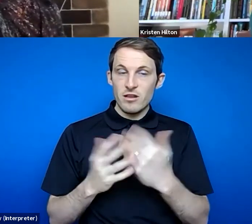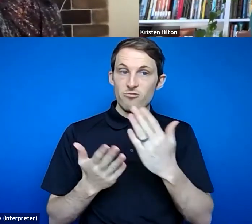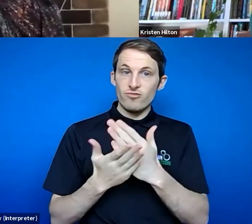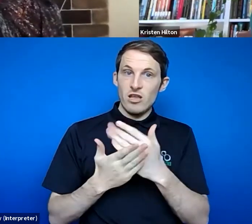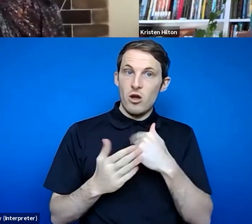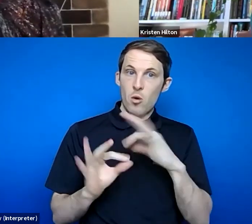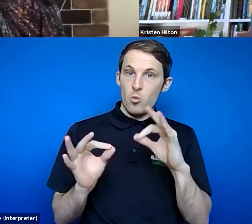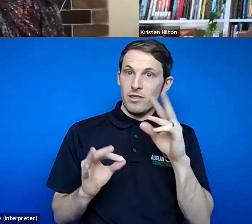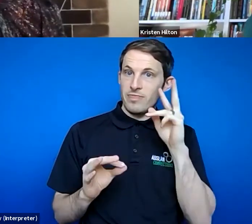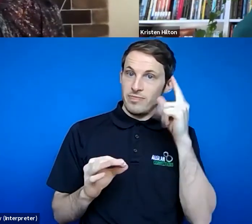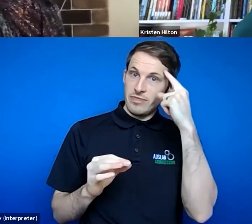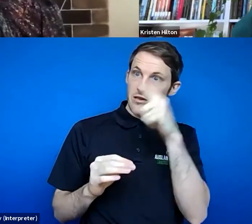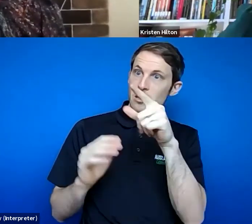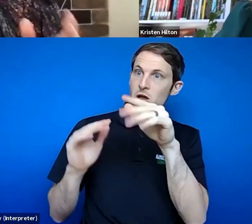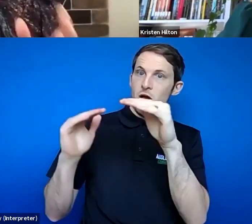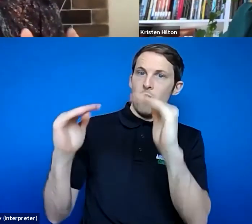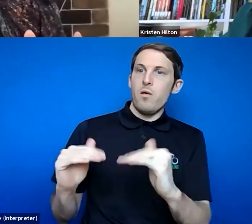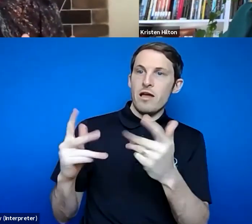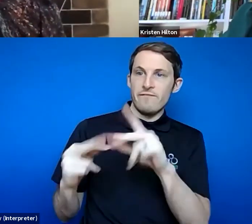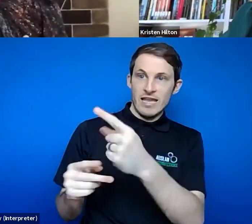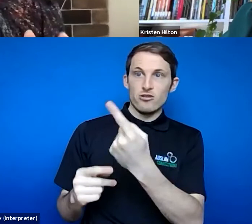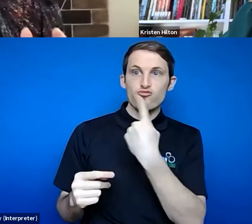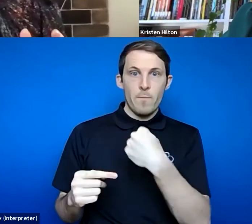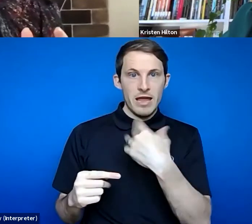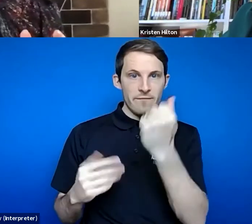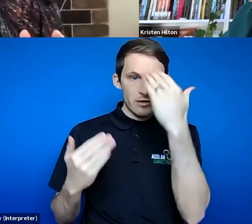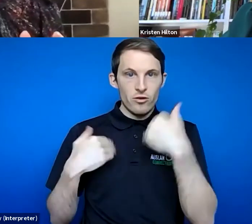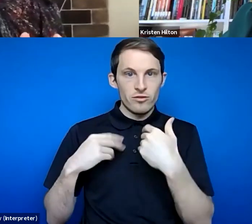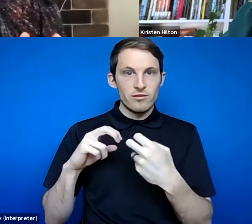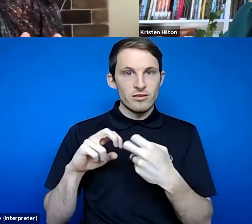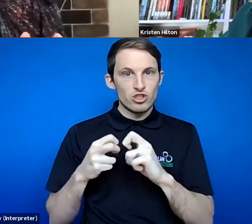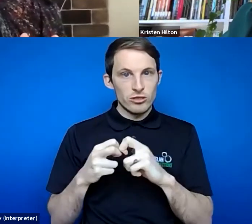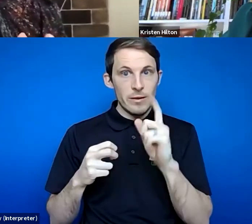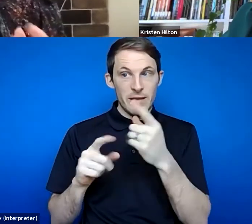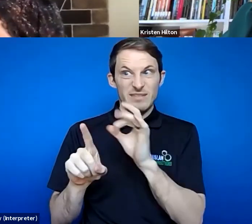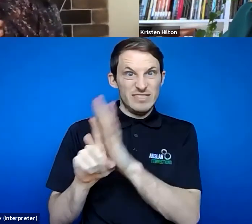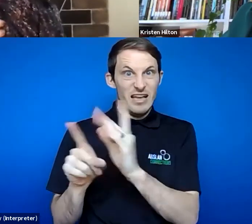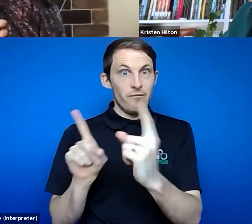mental health condition" for that person to think inside their head "but if I had one